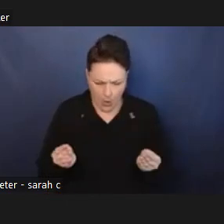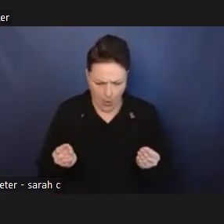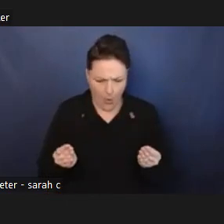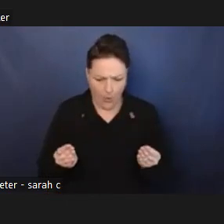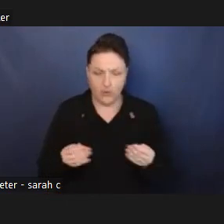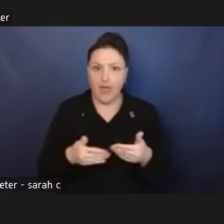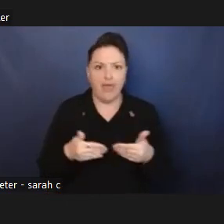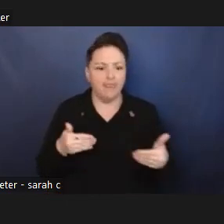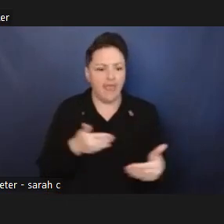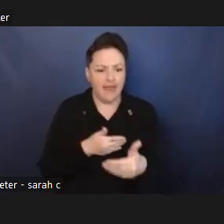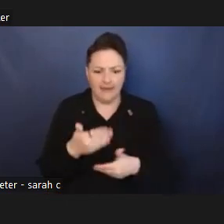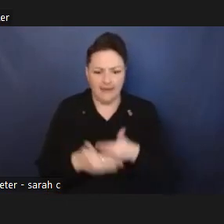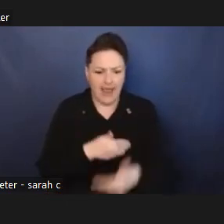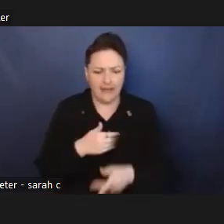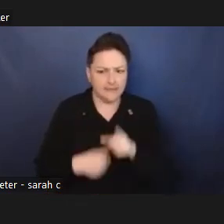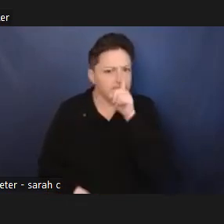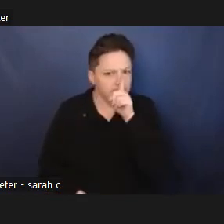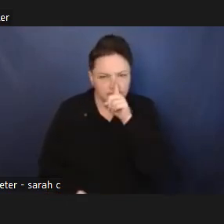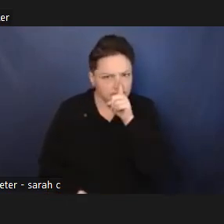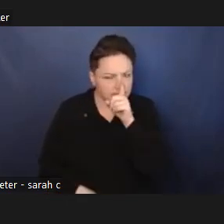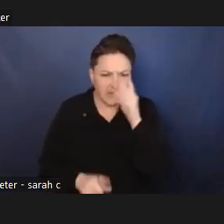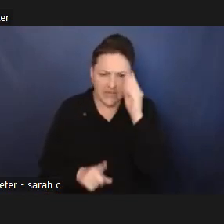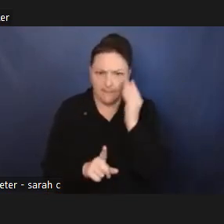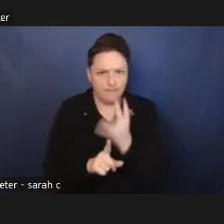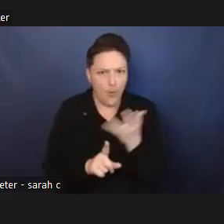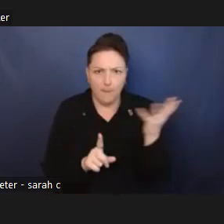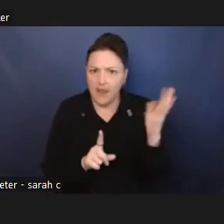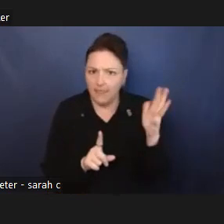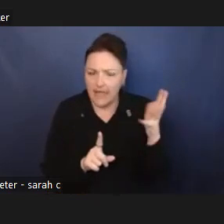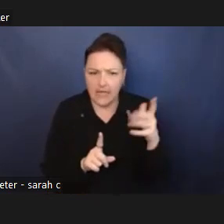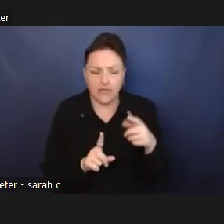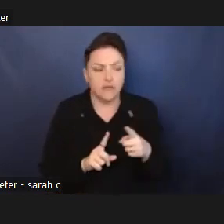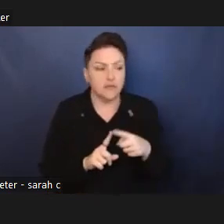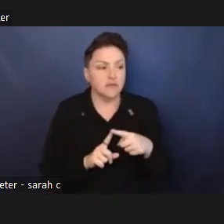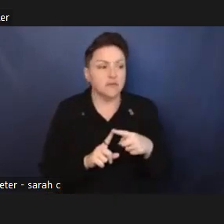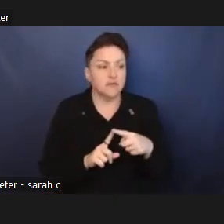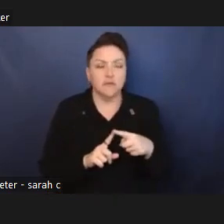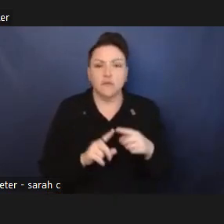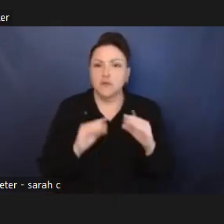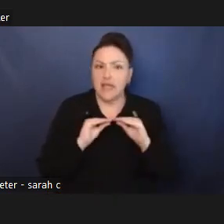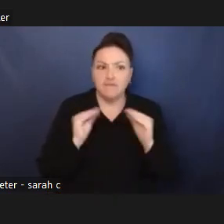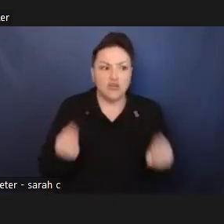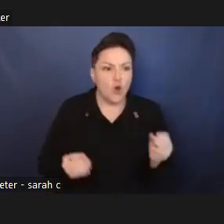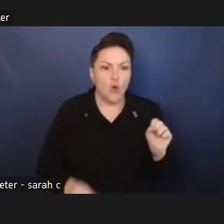or next step where they go to turn in their like status like if they are working or doing